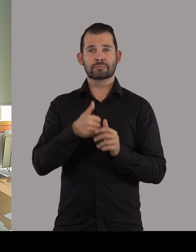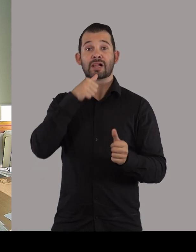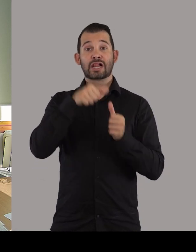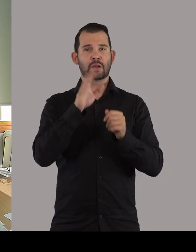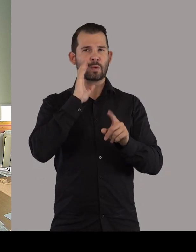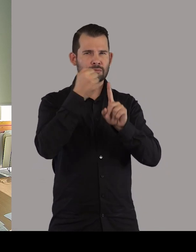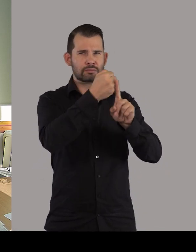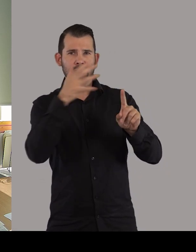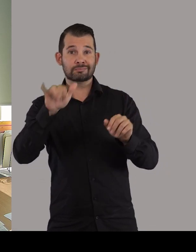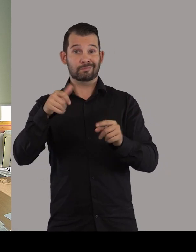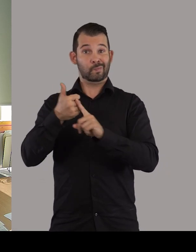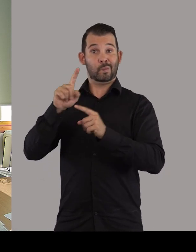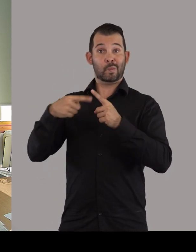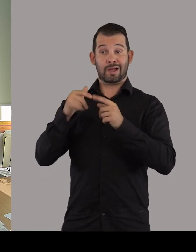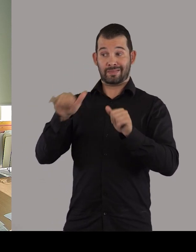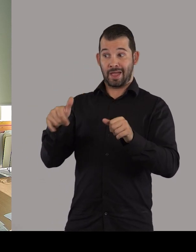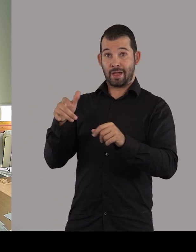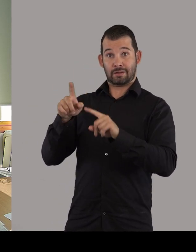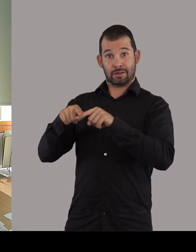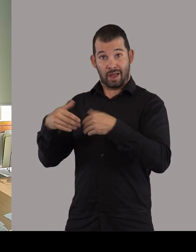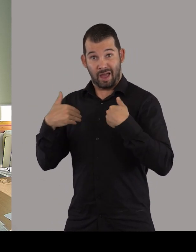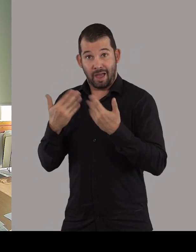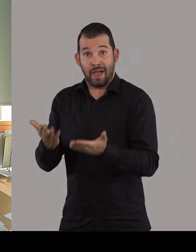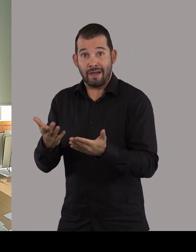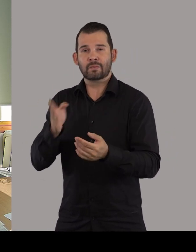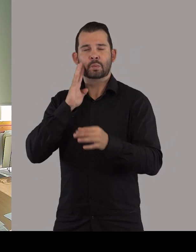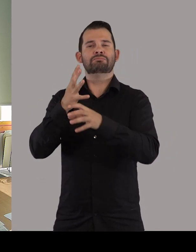those conditions are present, you will receive door-to-door services.